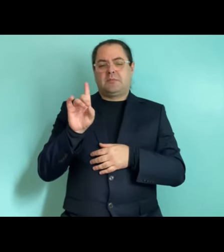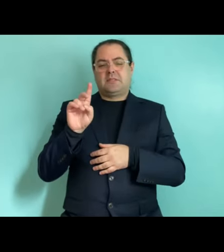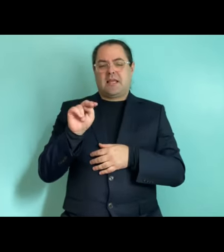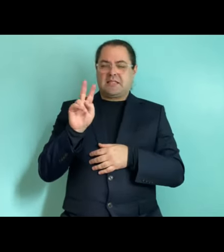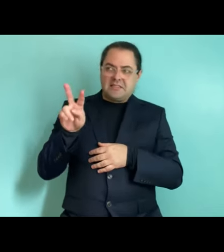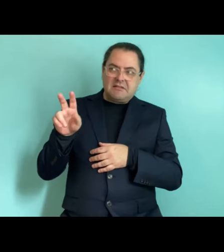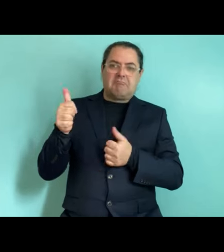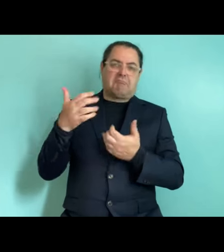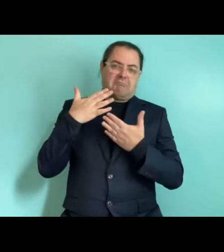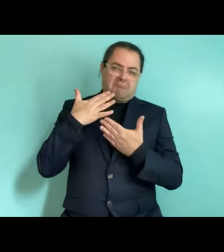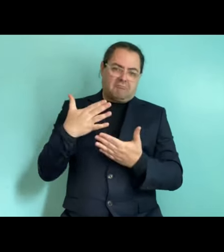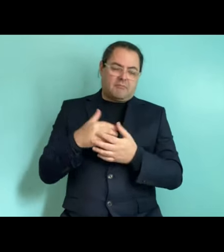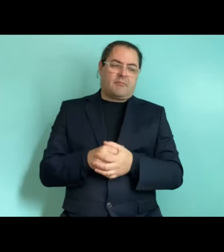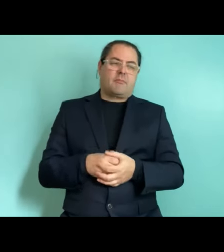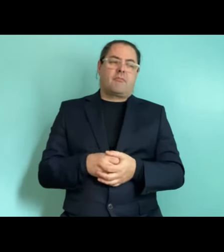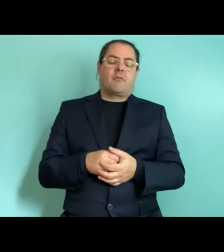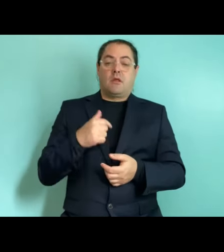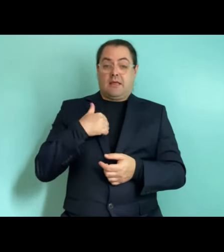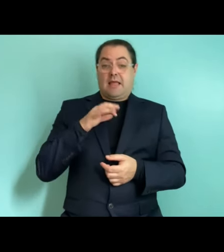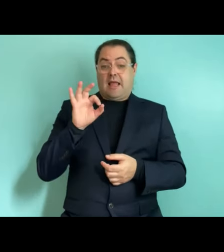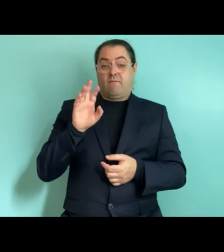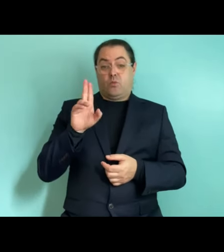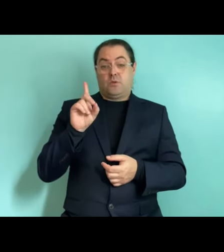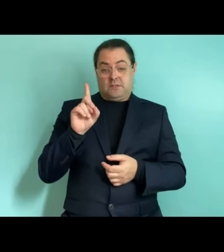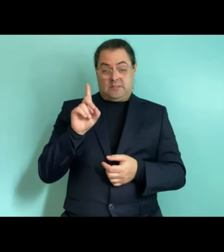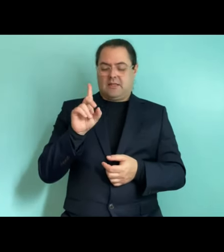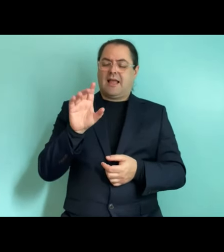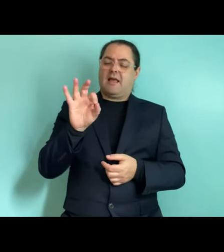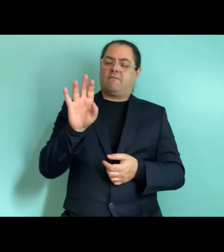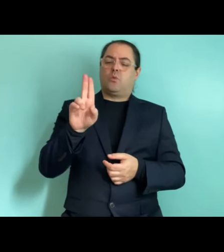been involved as version of cannibalise stroke UBDN been involved in delivering disability